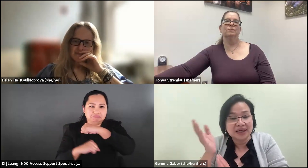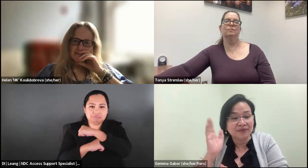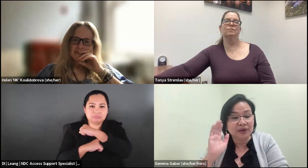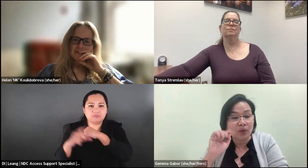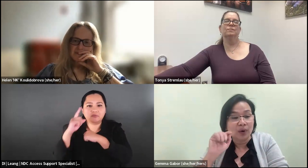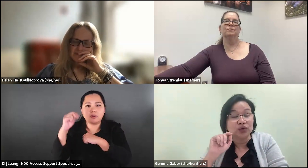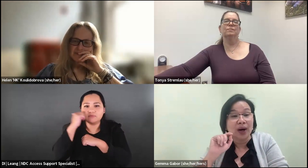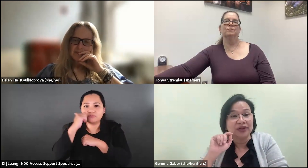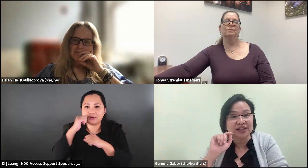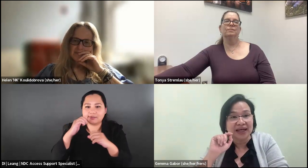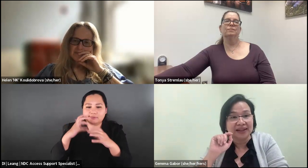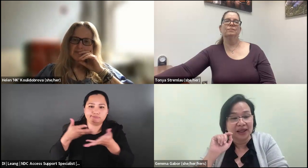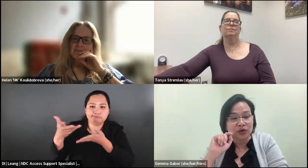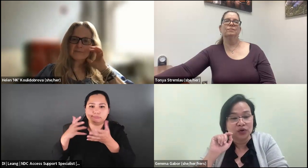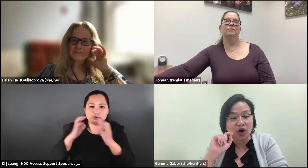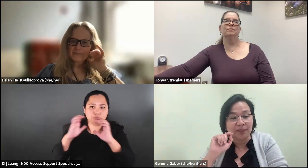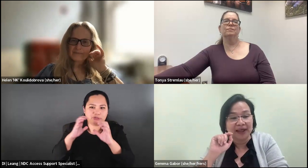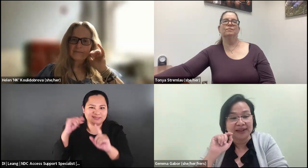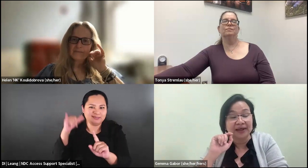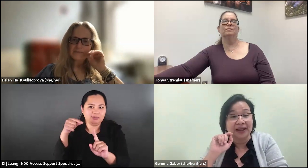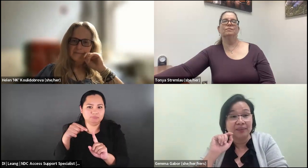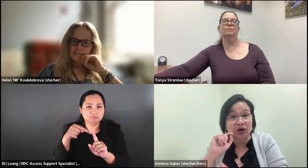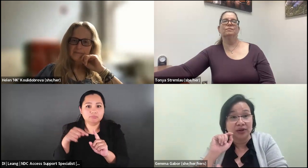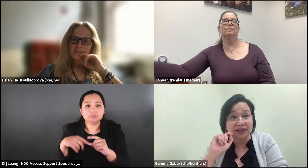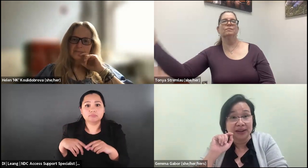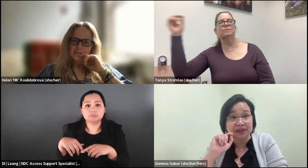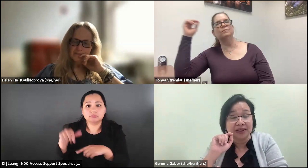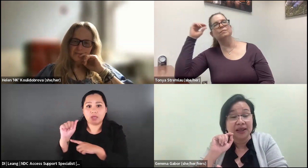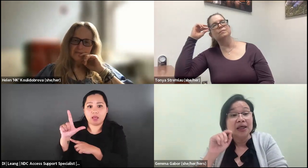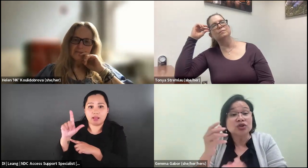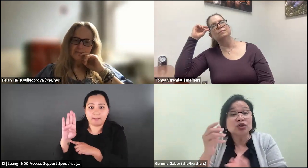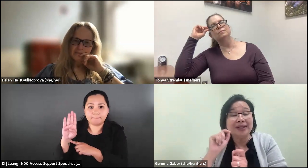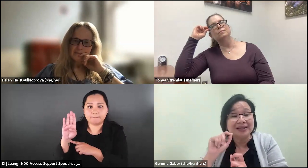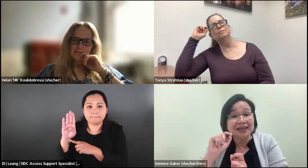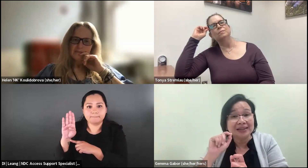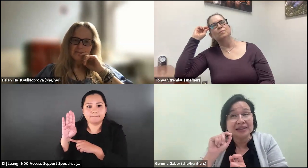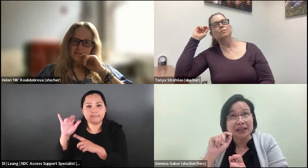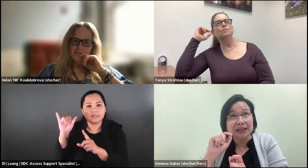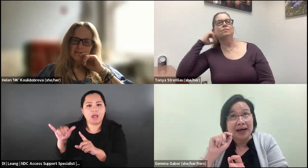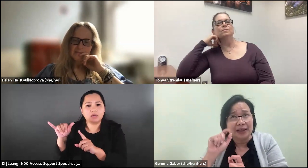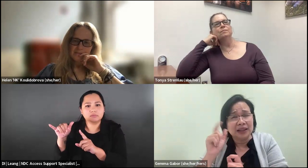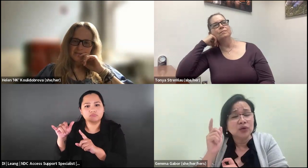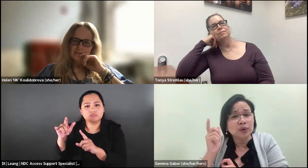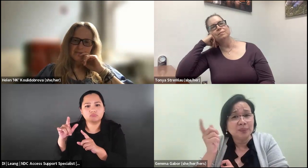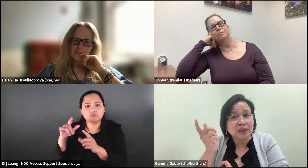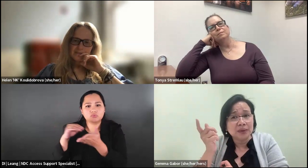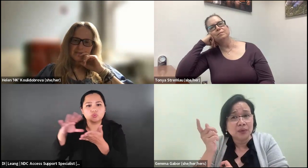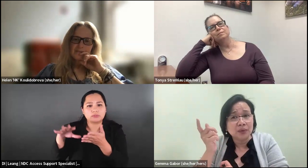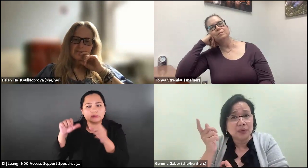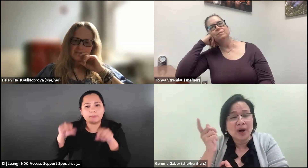is the level required to understand and use complex academic concepts. So with this, I think it would be